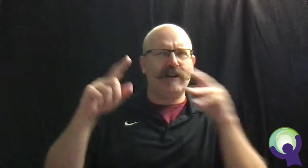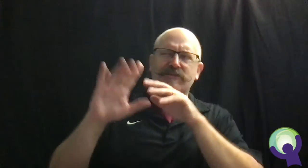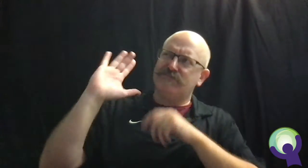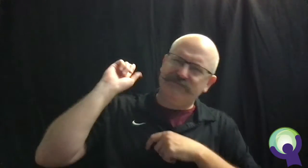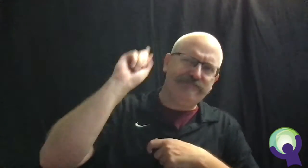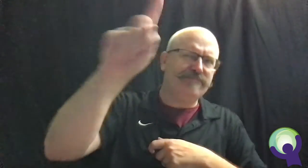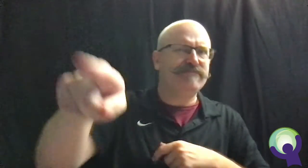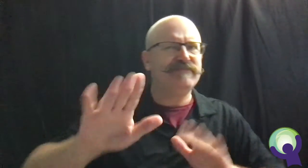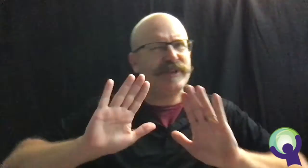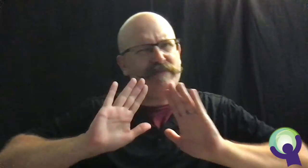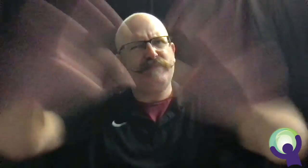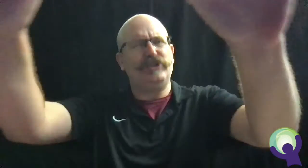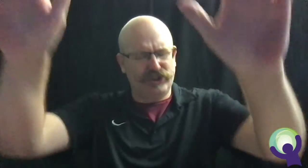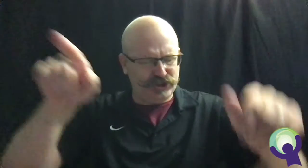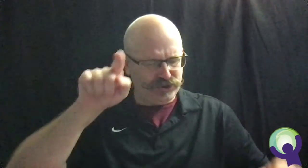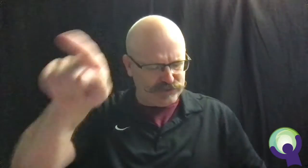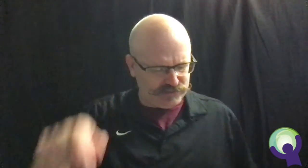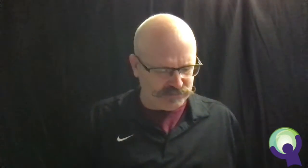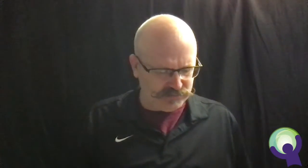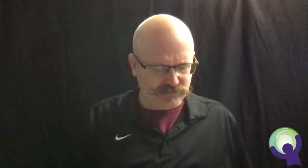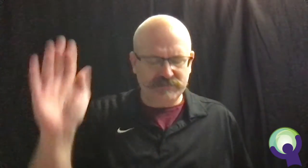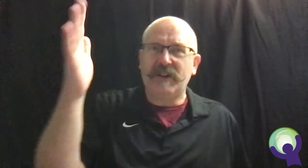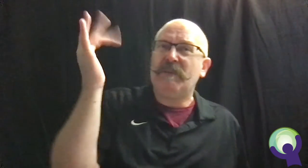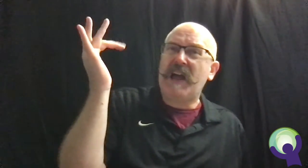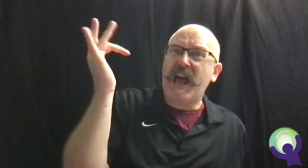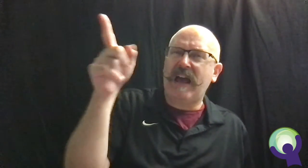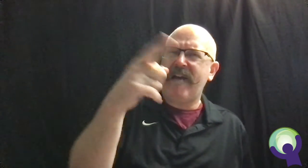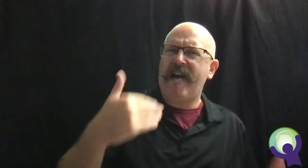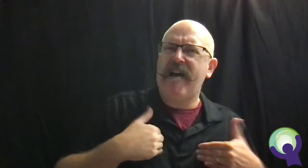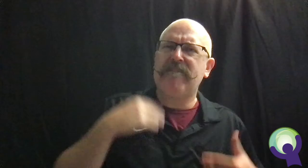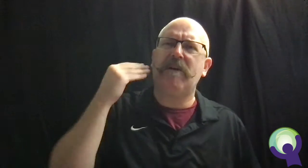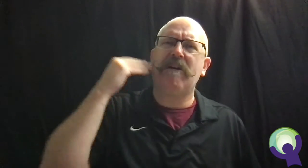and I want to run at them push them and shout,